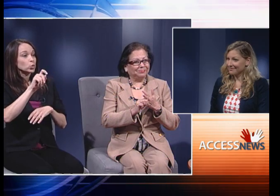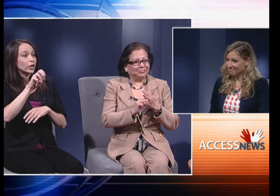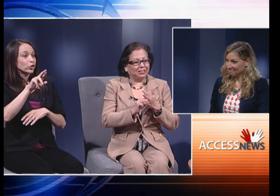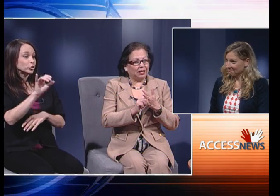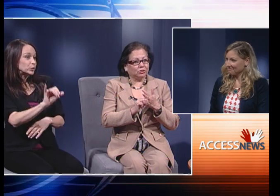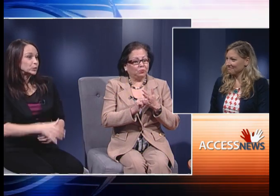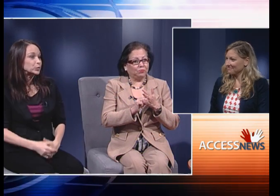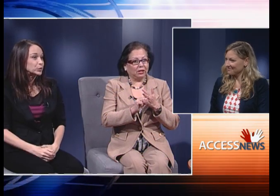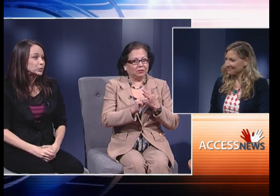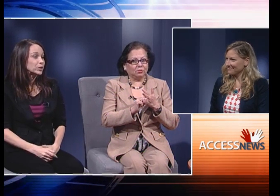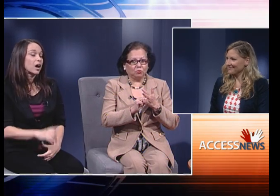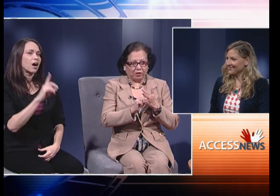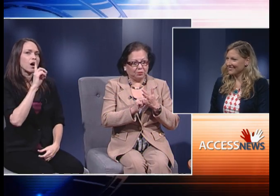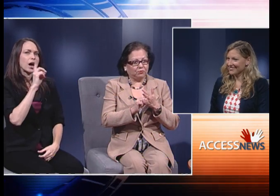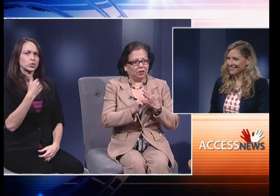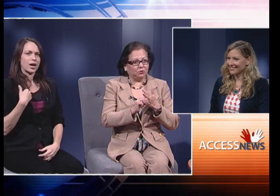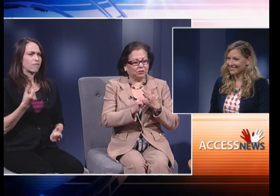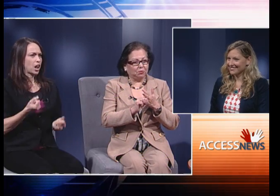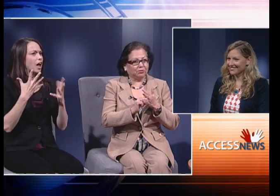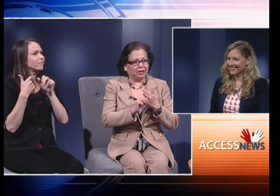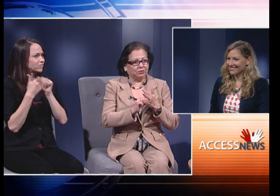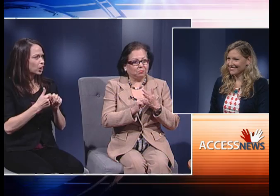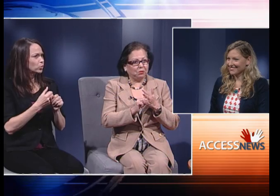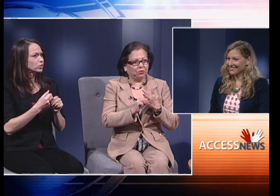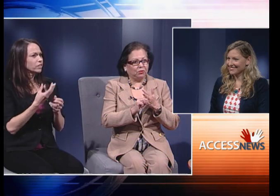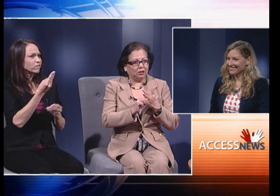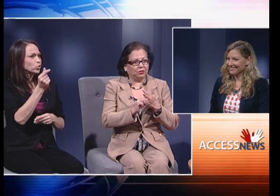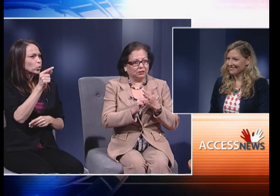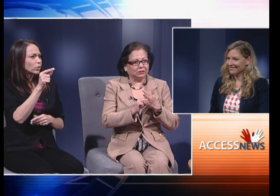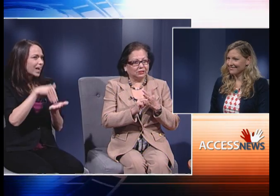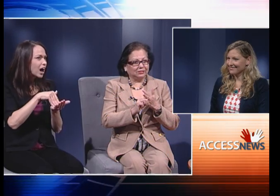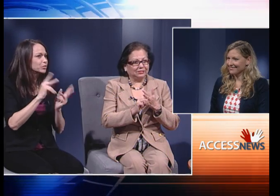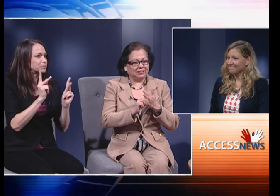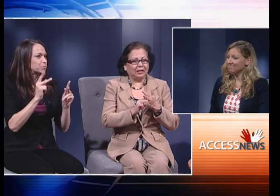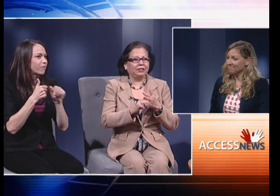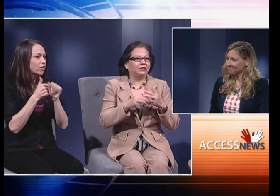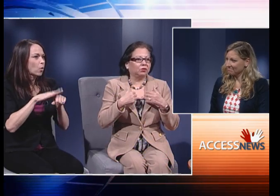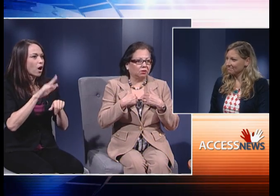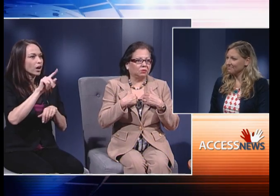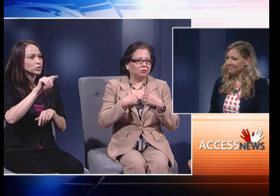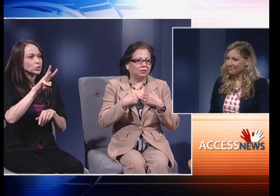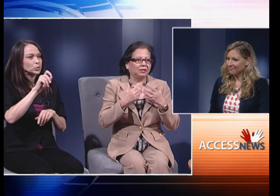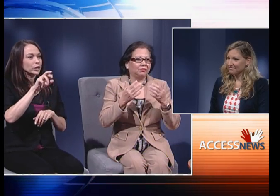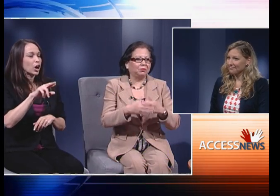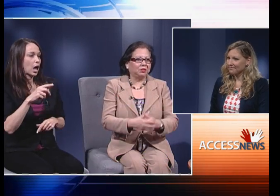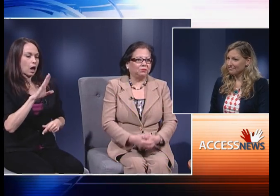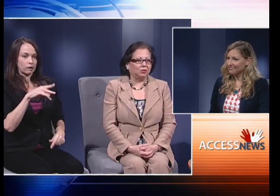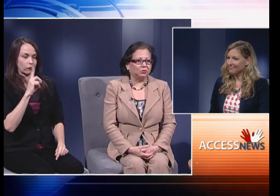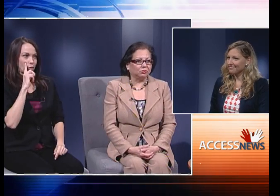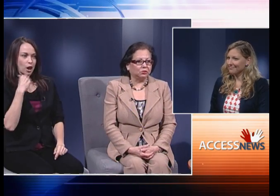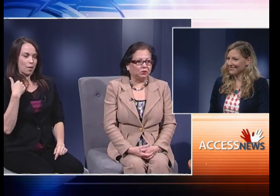Actually, we've got quite a bit of followers, a couple of thousand people following us. I never though I'd have that many followers on Twitter.